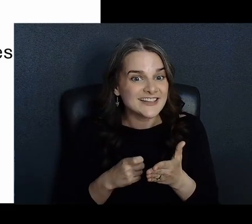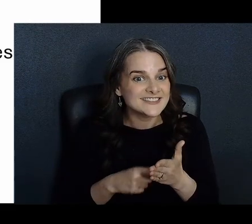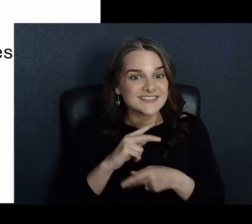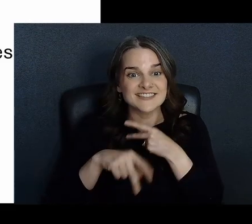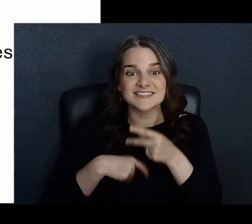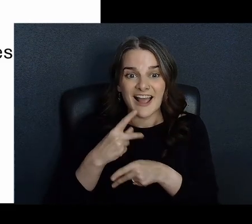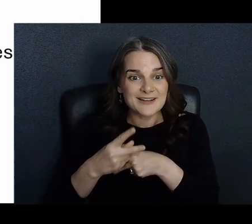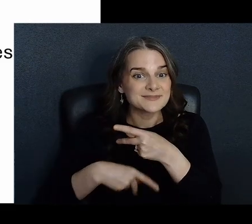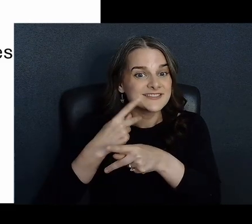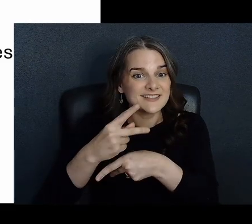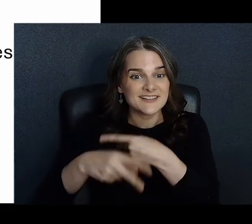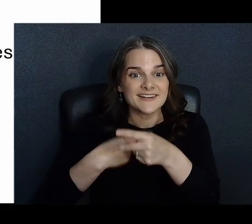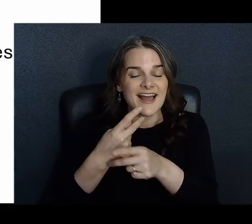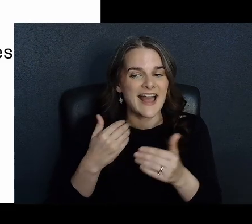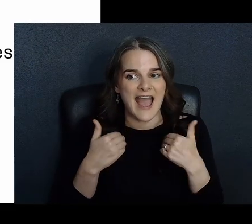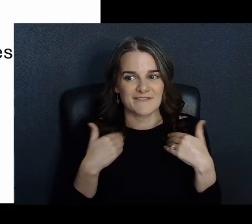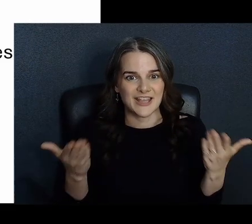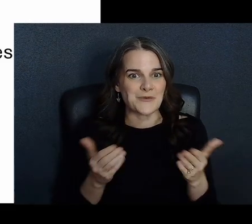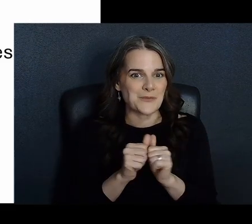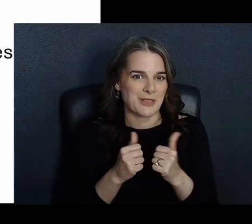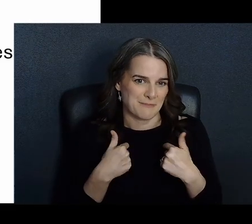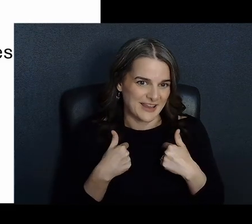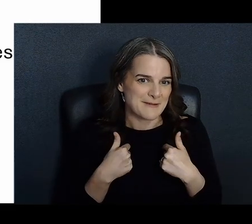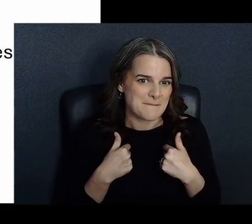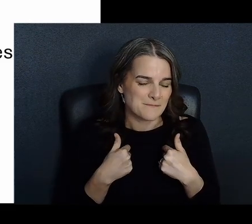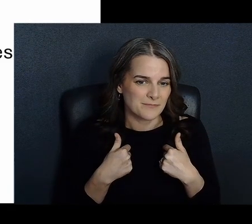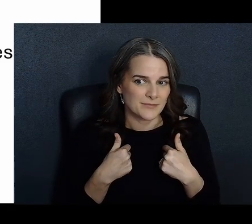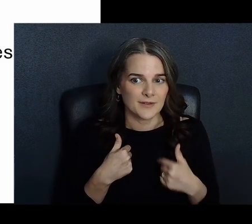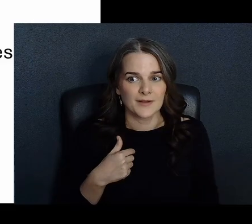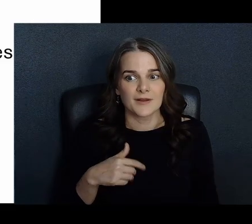I have here with me the OrCam MyEye 2.